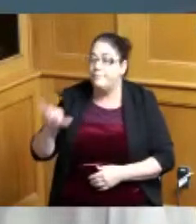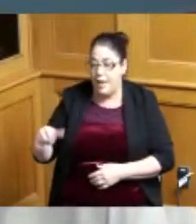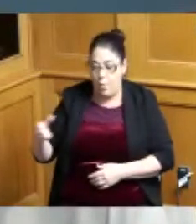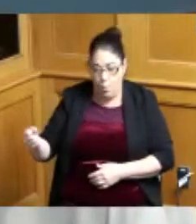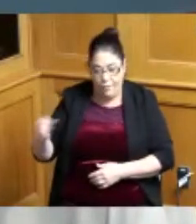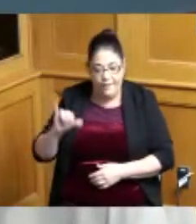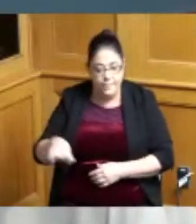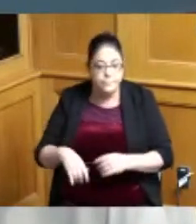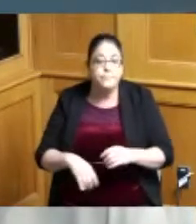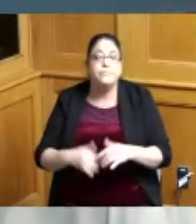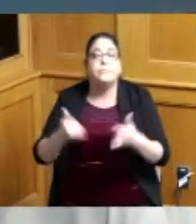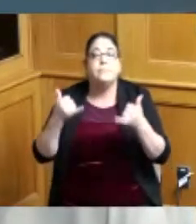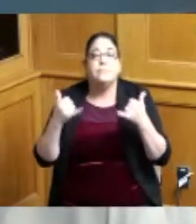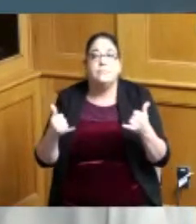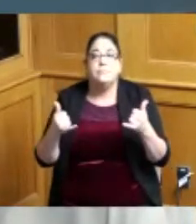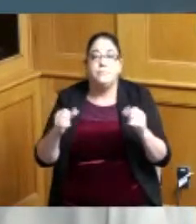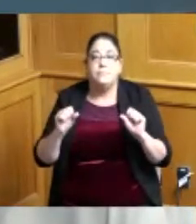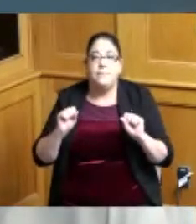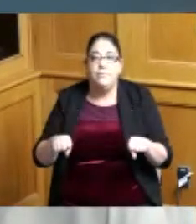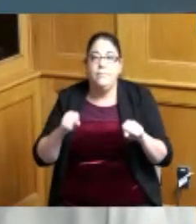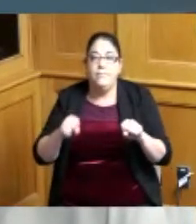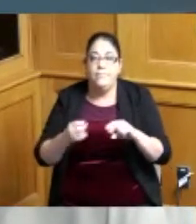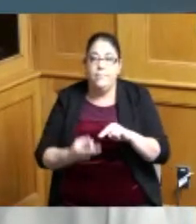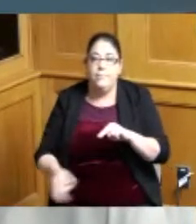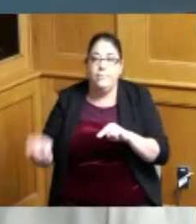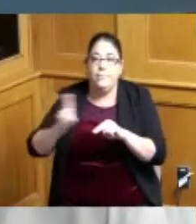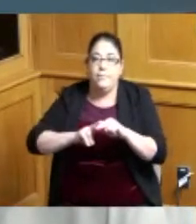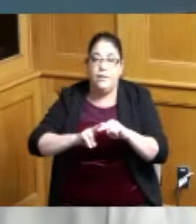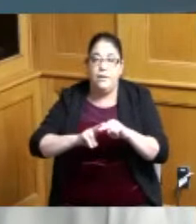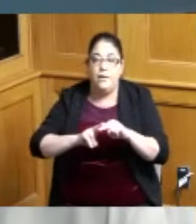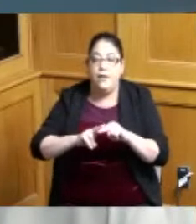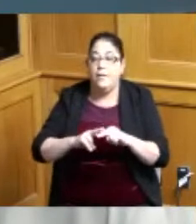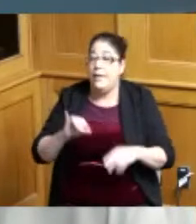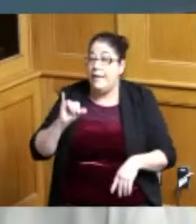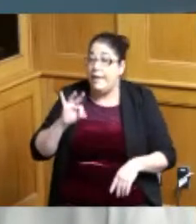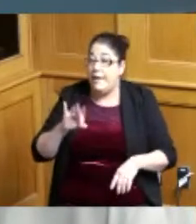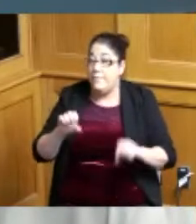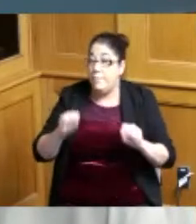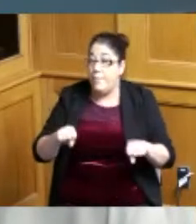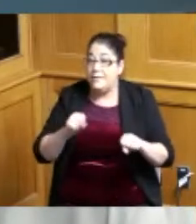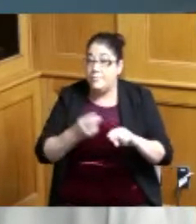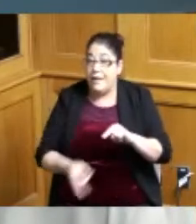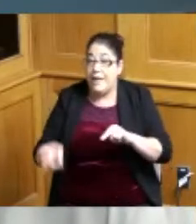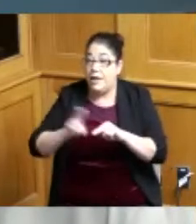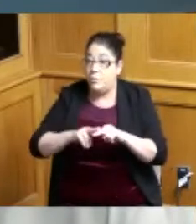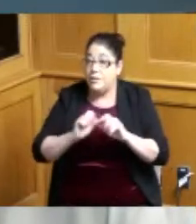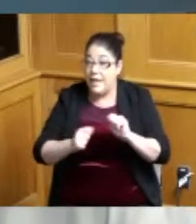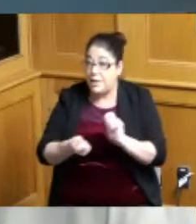now we're going to a possible increase so now can that language be it would so the consideration is